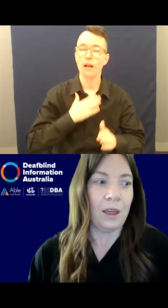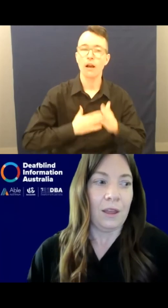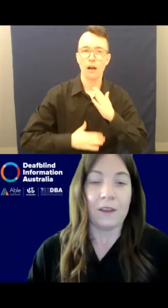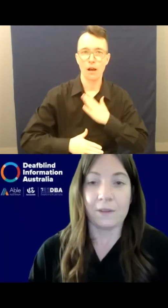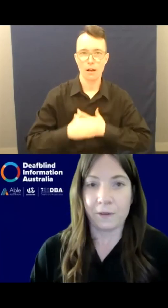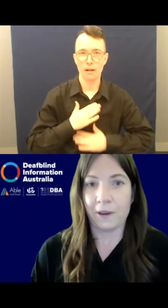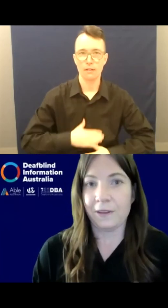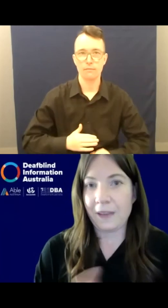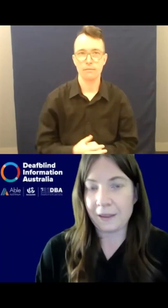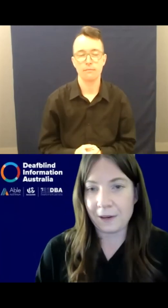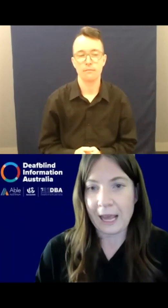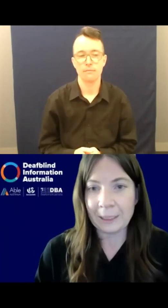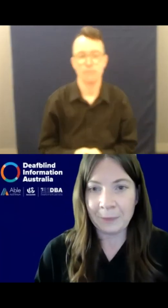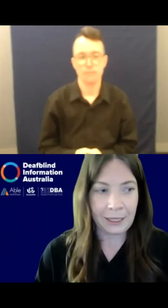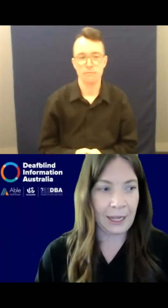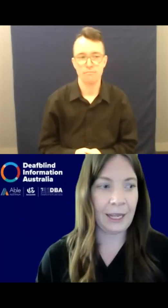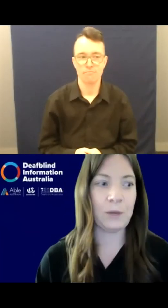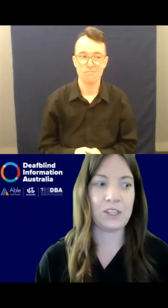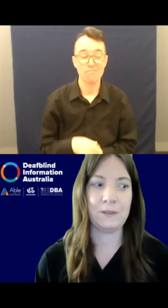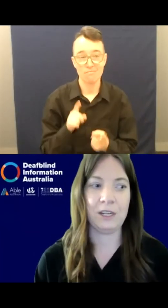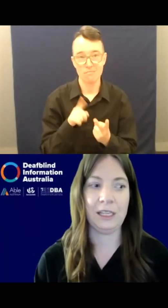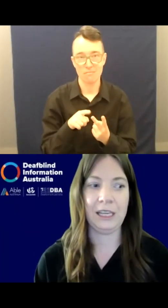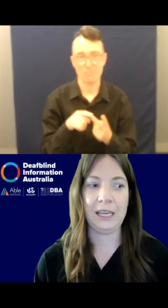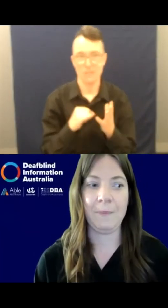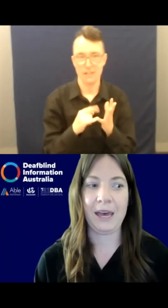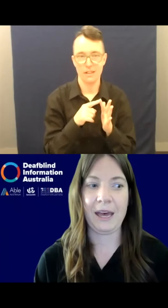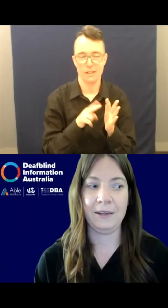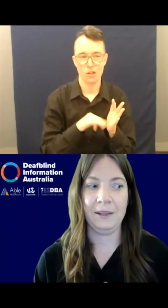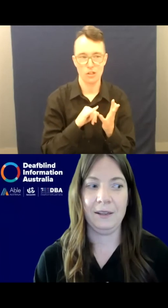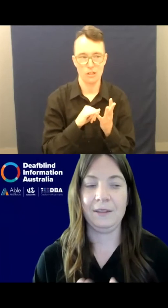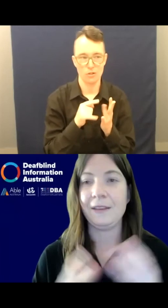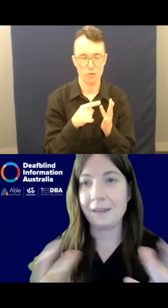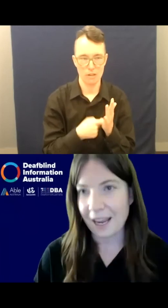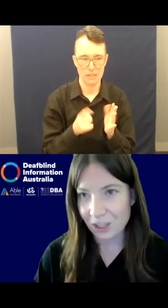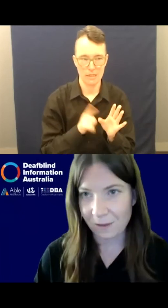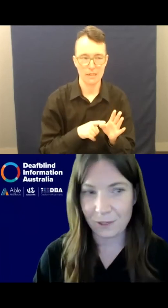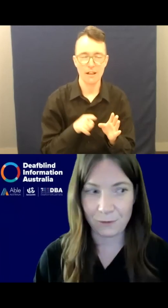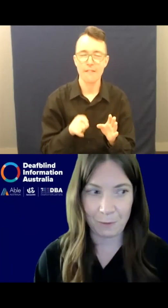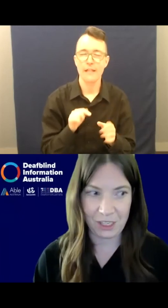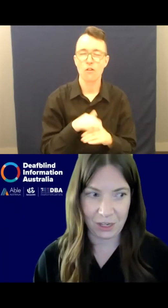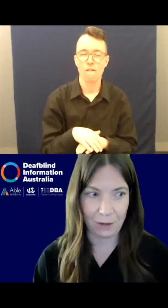There's also the sensory element which is really about the sensations of different materials.